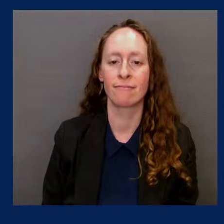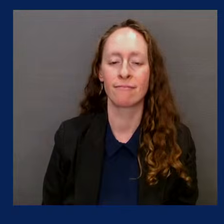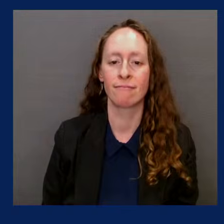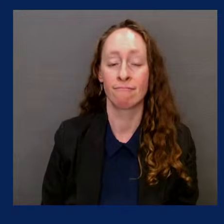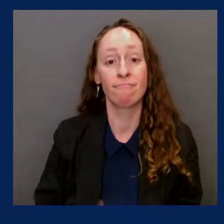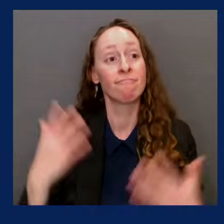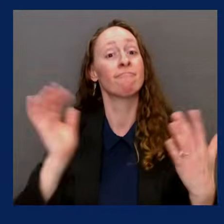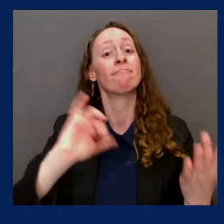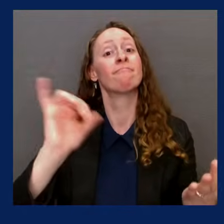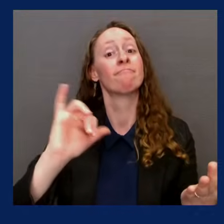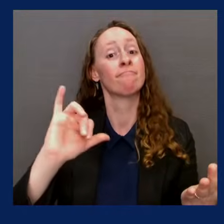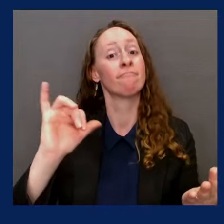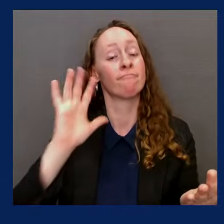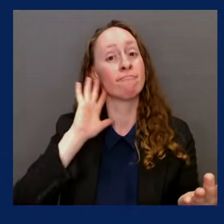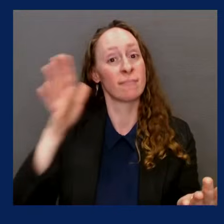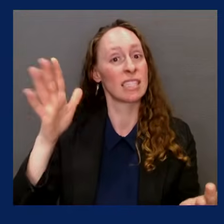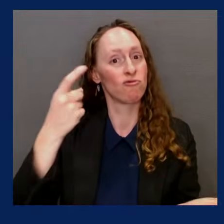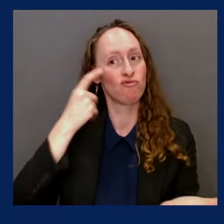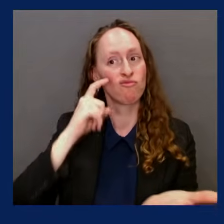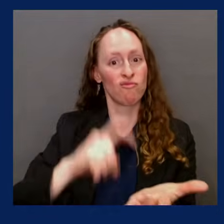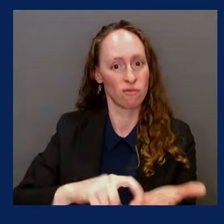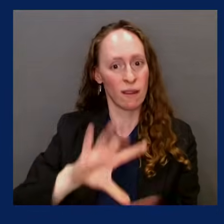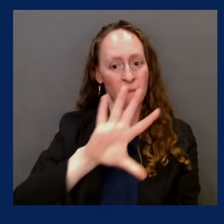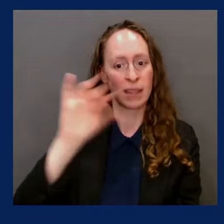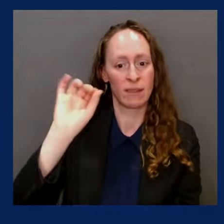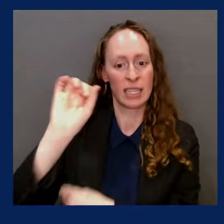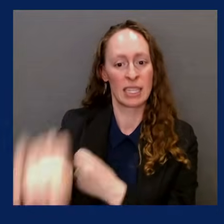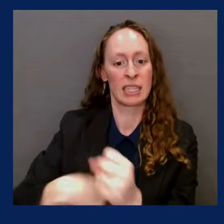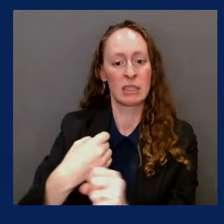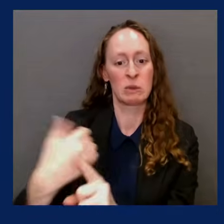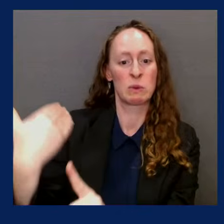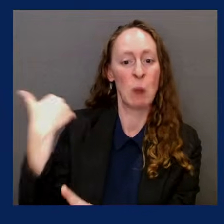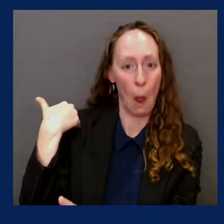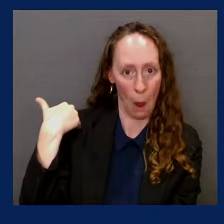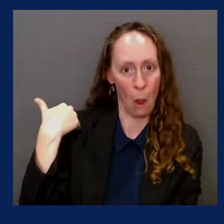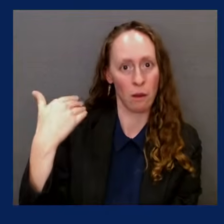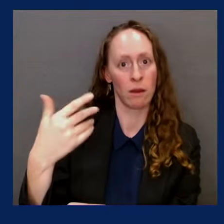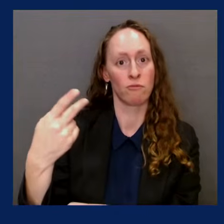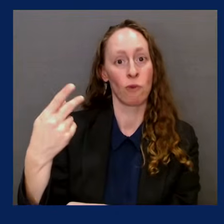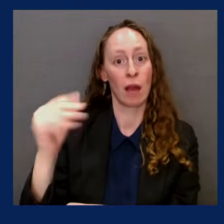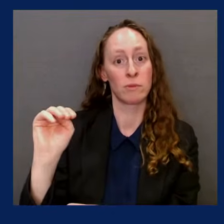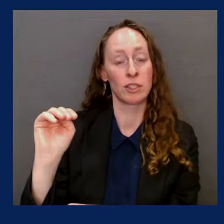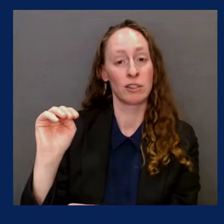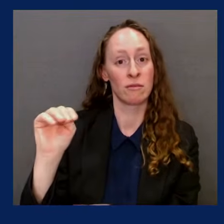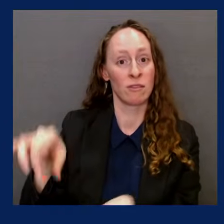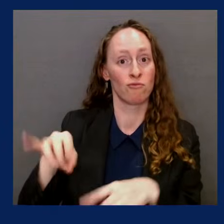Gough Whitlam, to China in a -- a short period of time now.